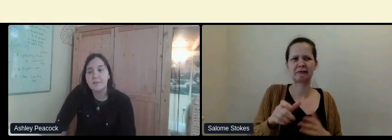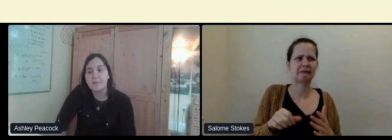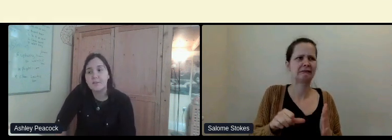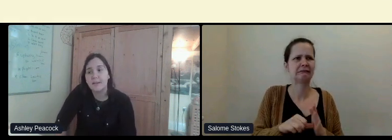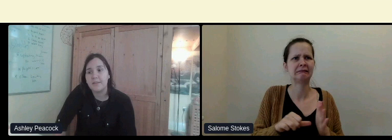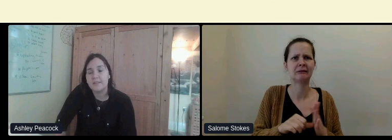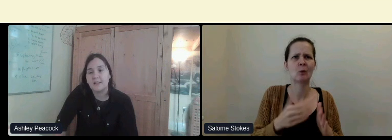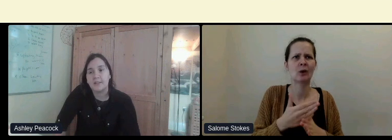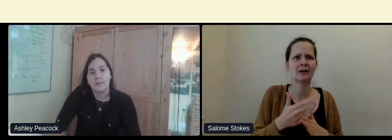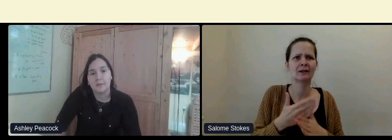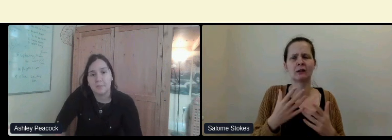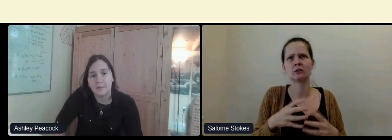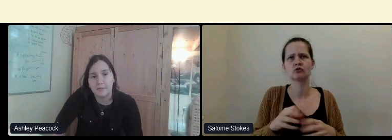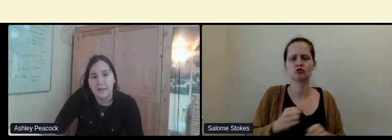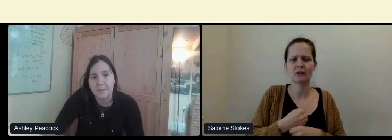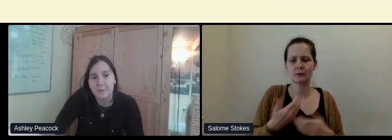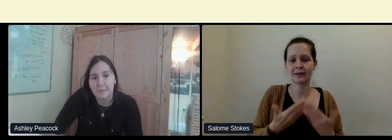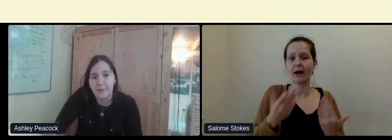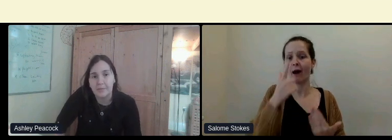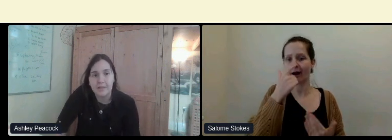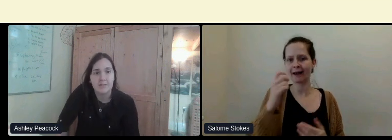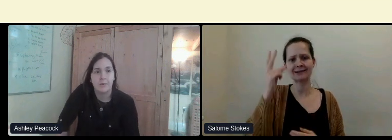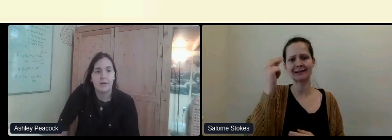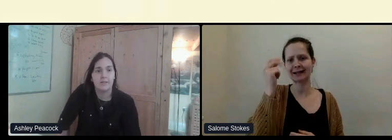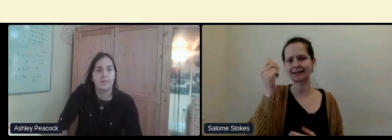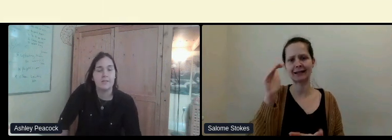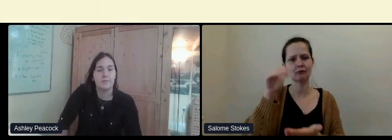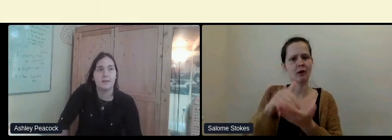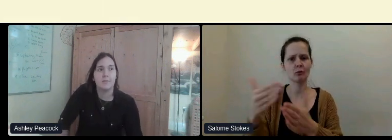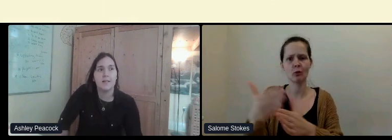There's also, again, being flexible about the place of work. Does it really matter